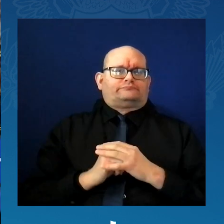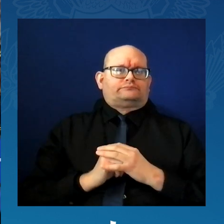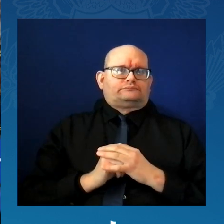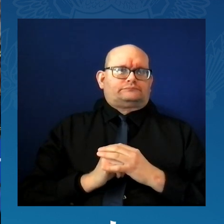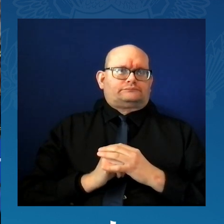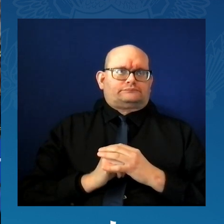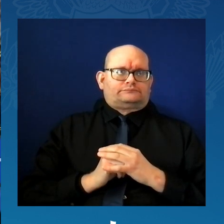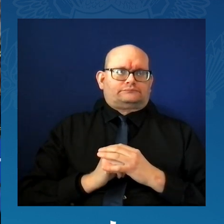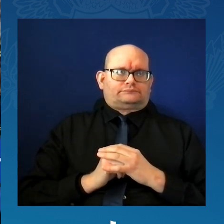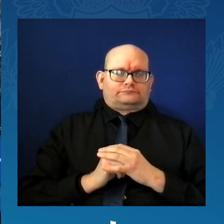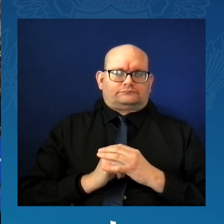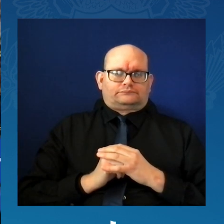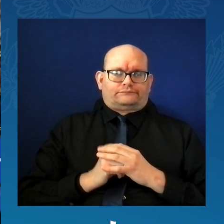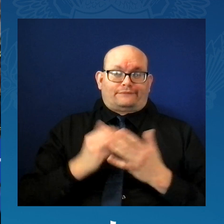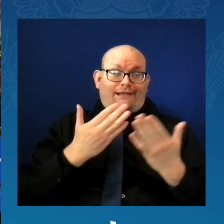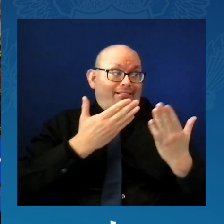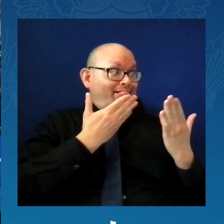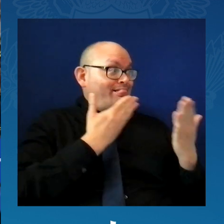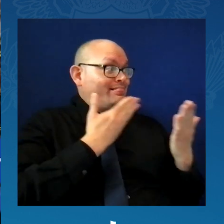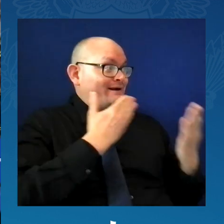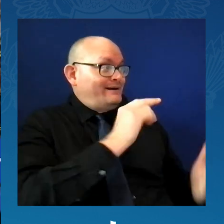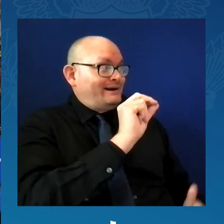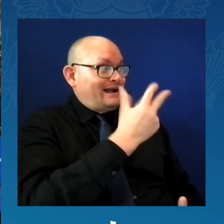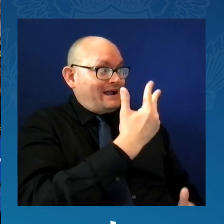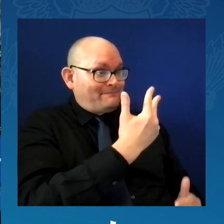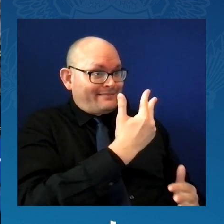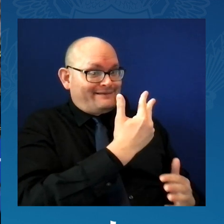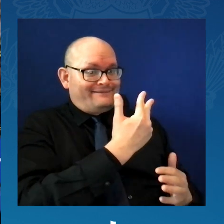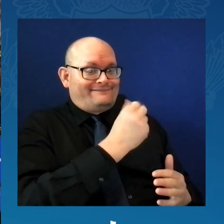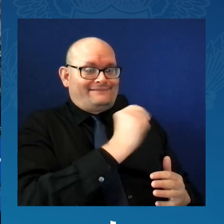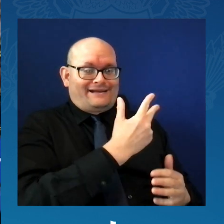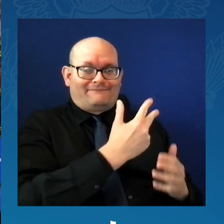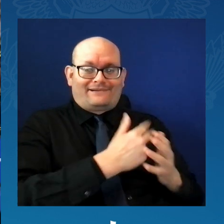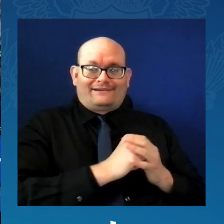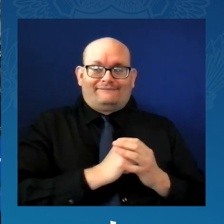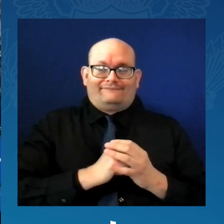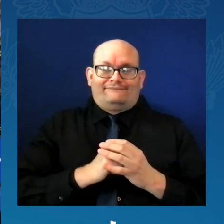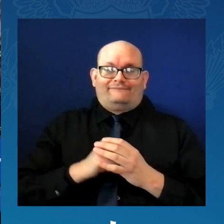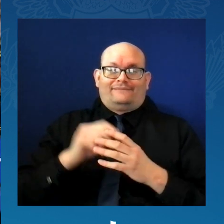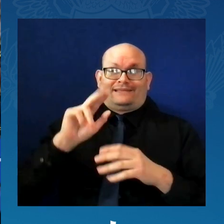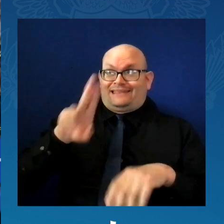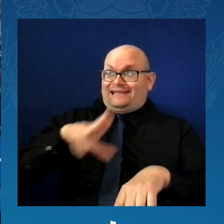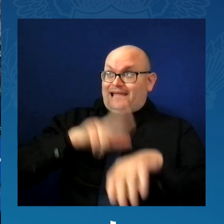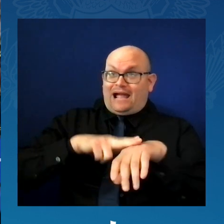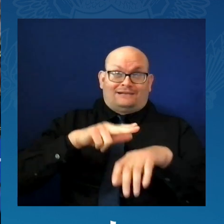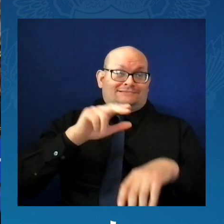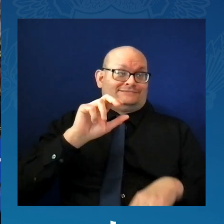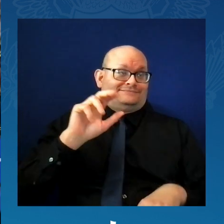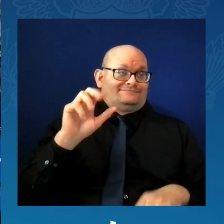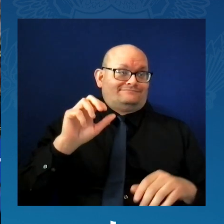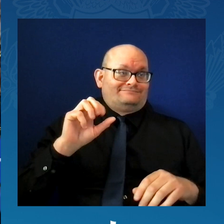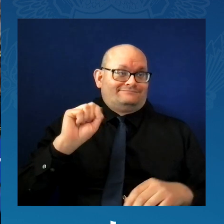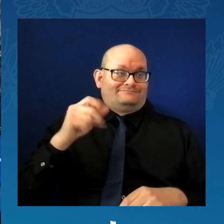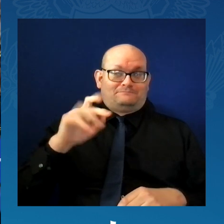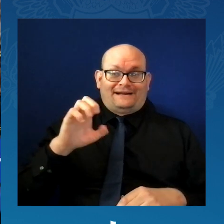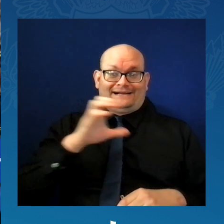and thank you to the National Space Council for inviting me to speak with you today. Space is a fundamental part of the global economy,